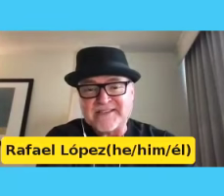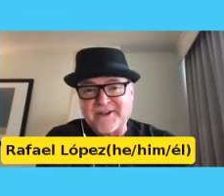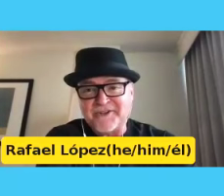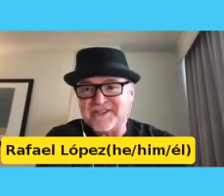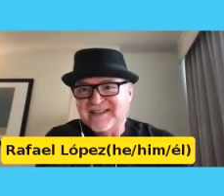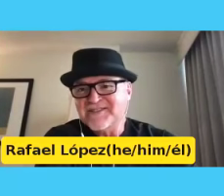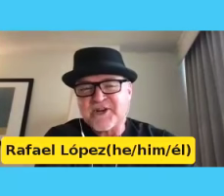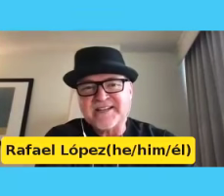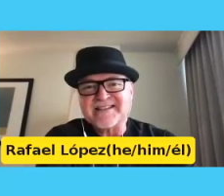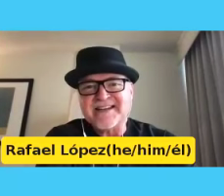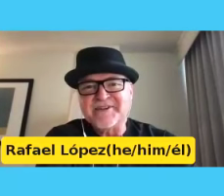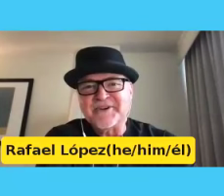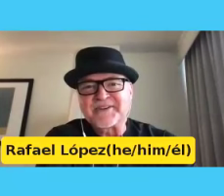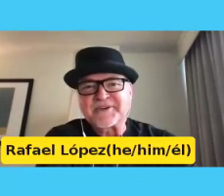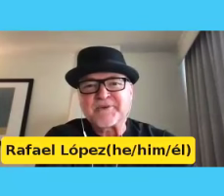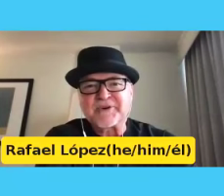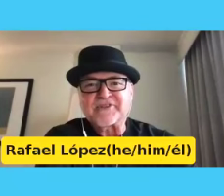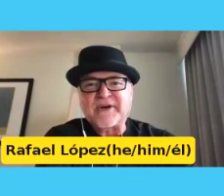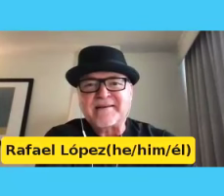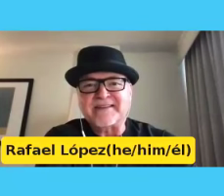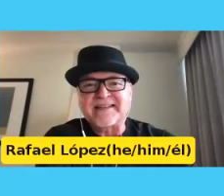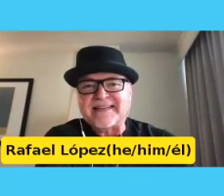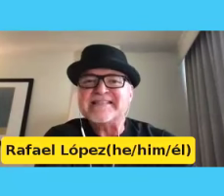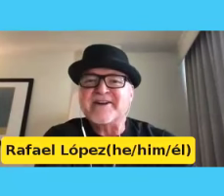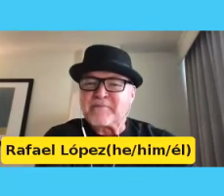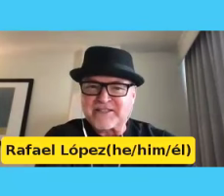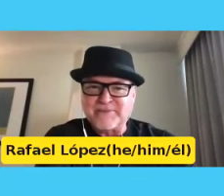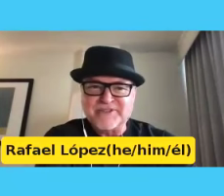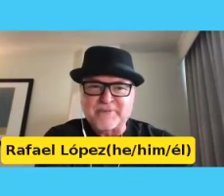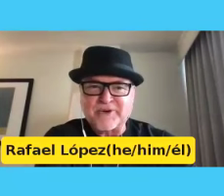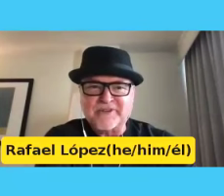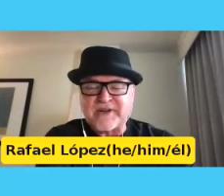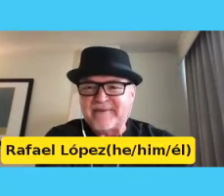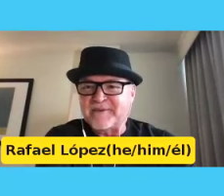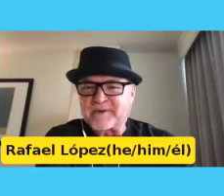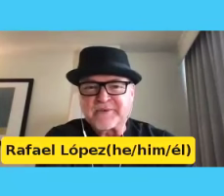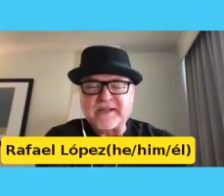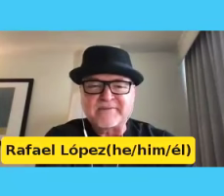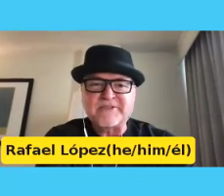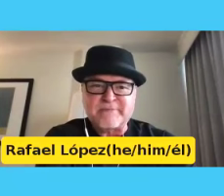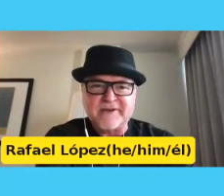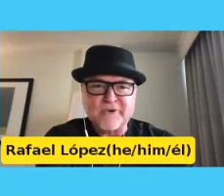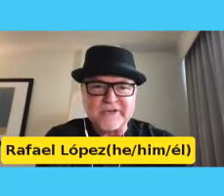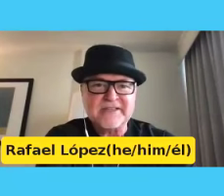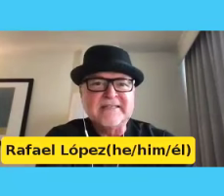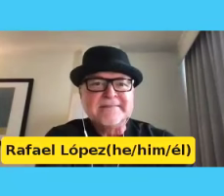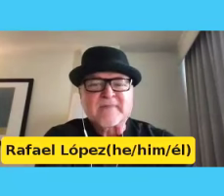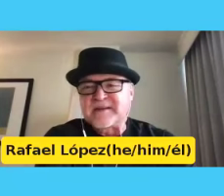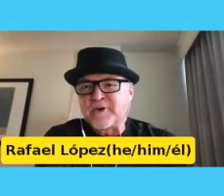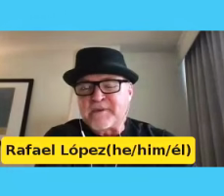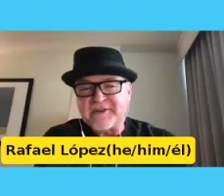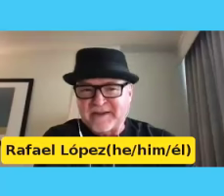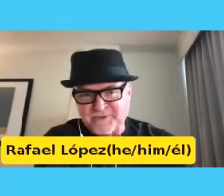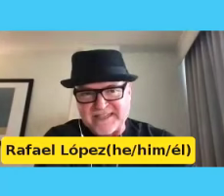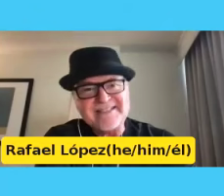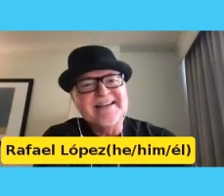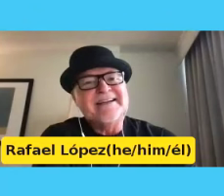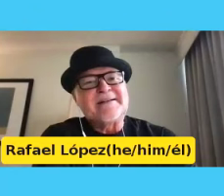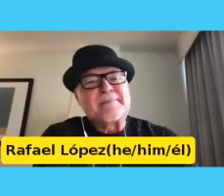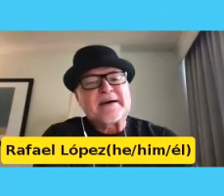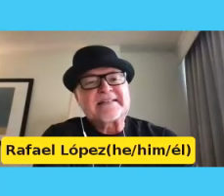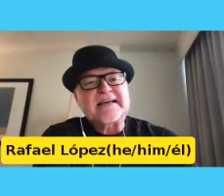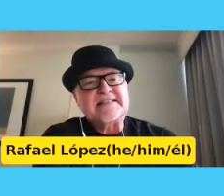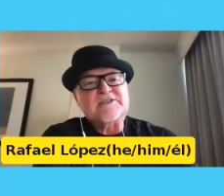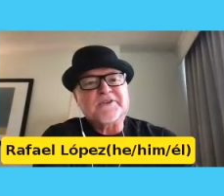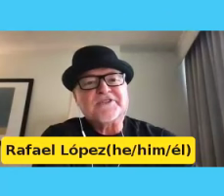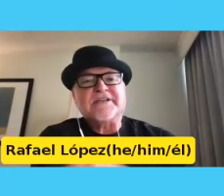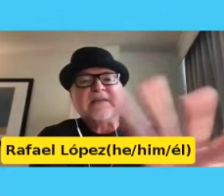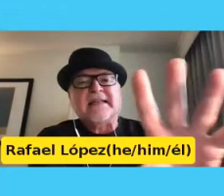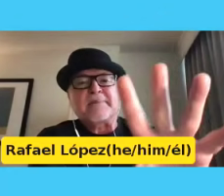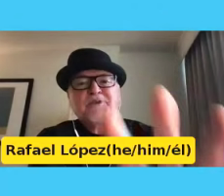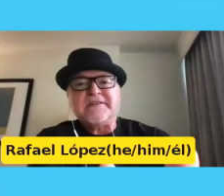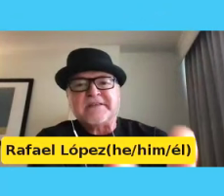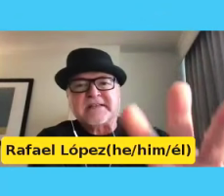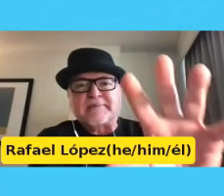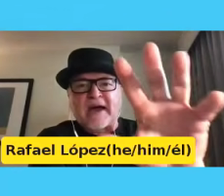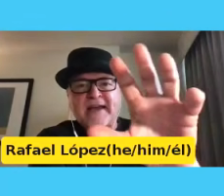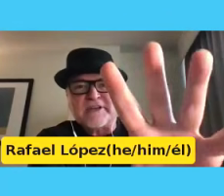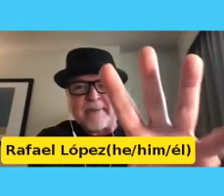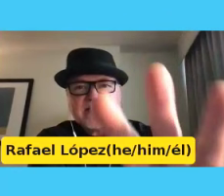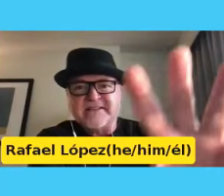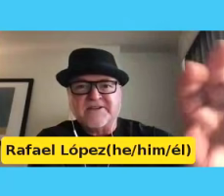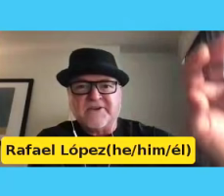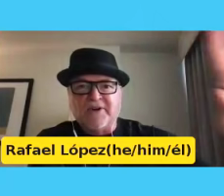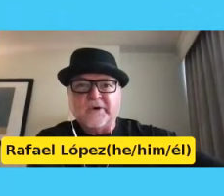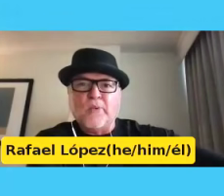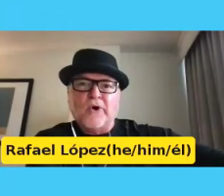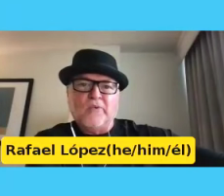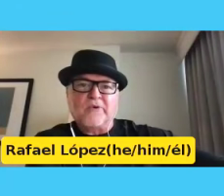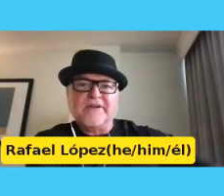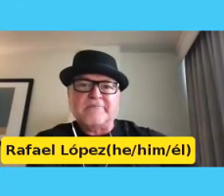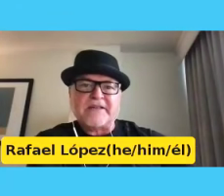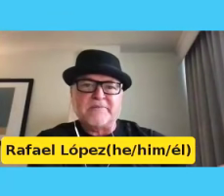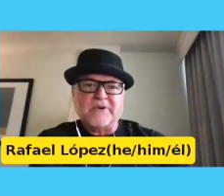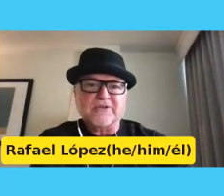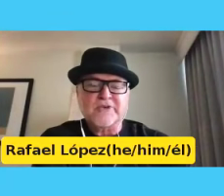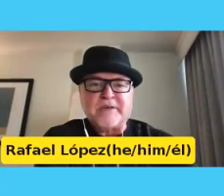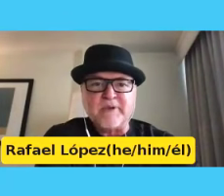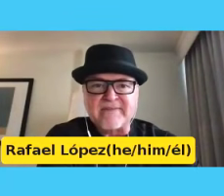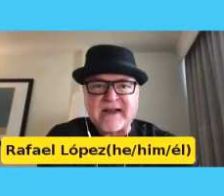paint store has. And I'll be able to order them, and they'll be as close as possible to what I have on my screen on my computer. Next slide. Here you see when I do this, this is the finished product, I print several of these. You can see how many colors are involved here.